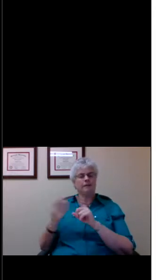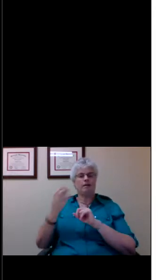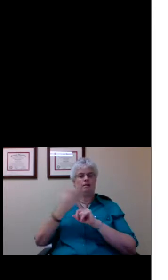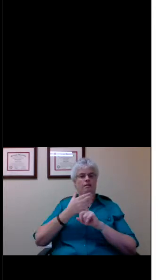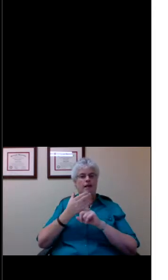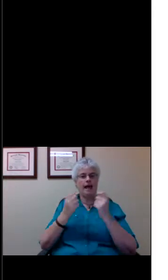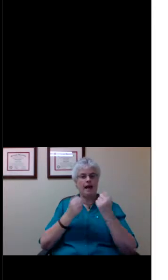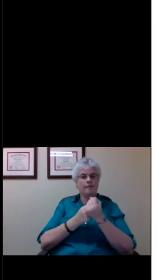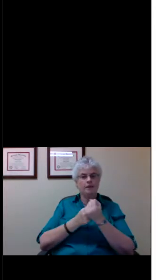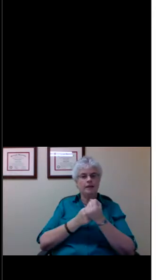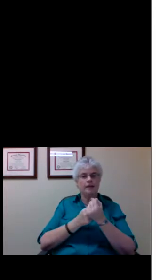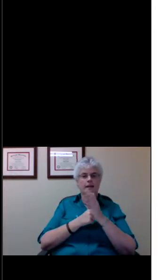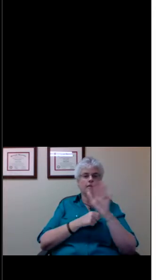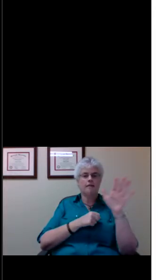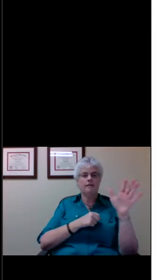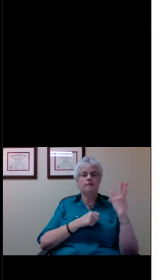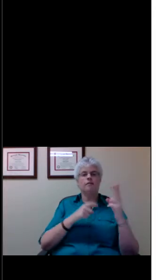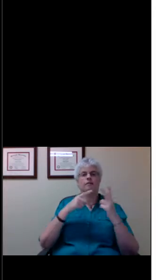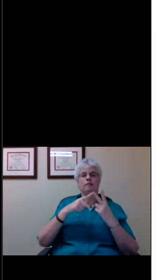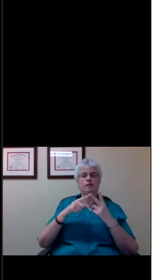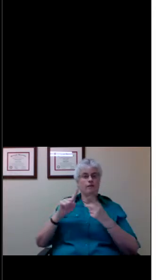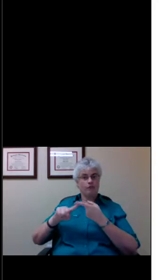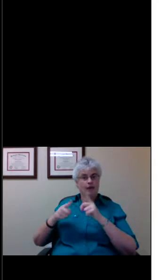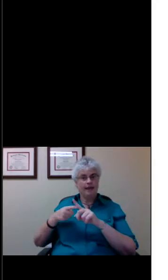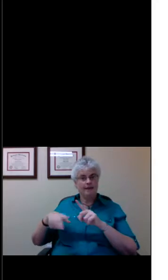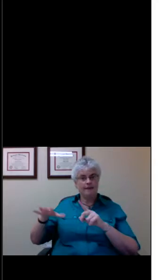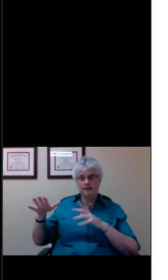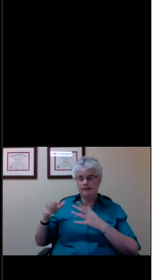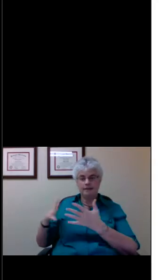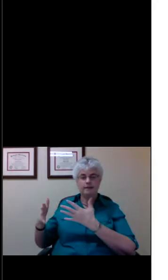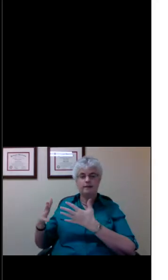interpreters but sometimes they also function as advocates. They are also